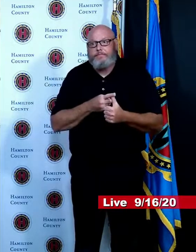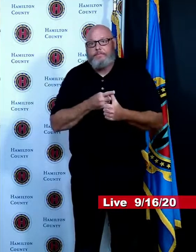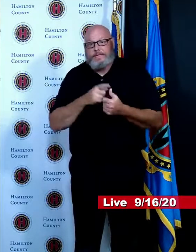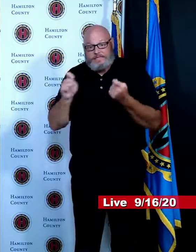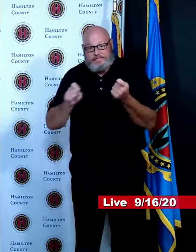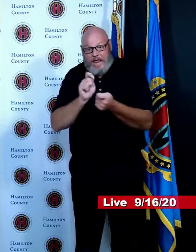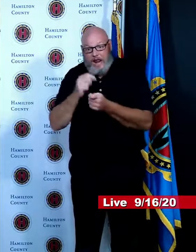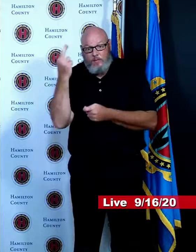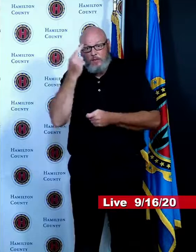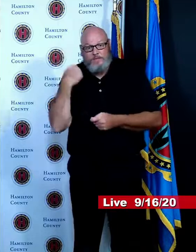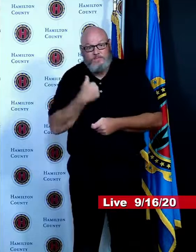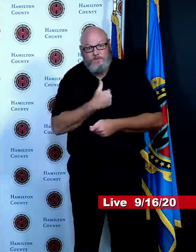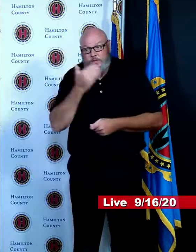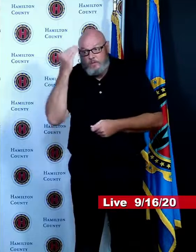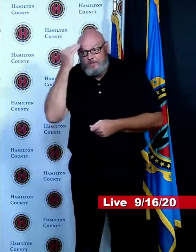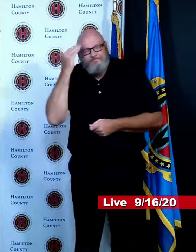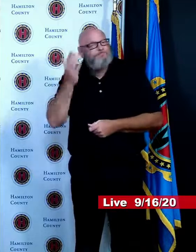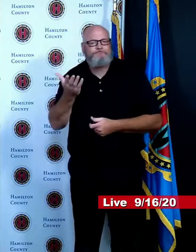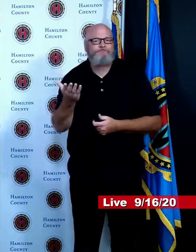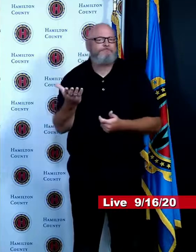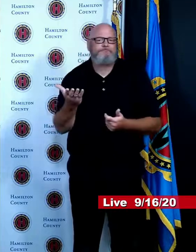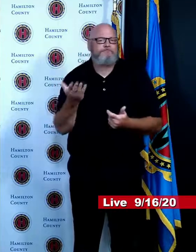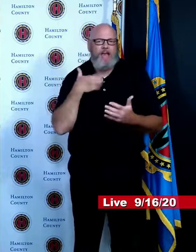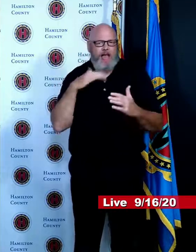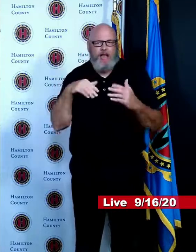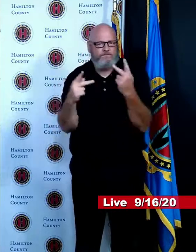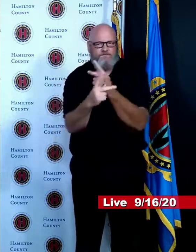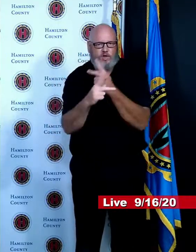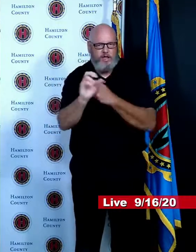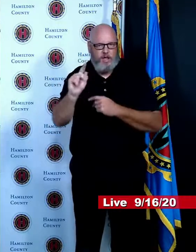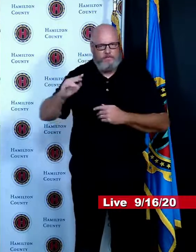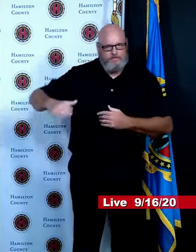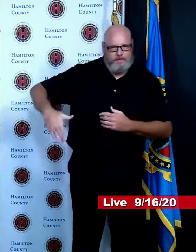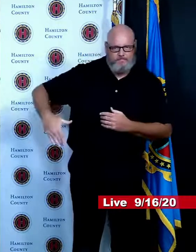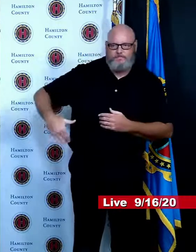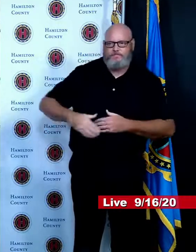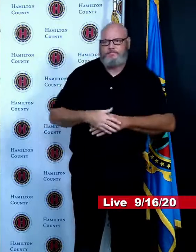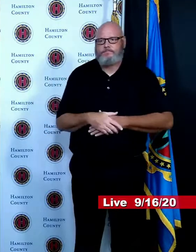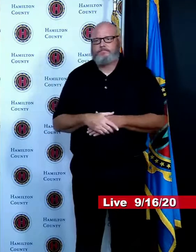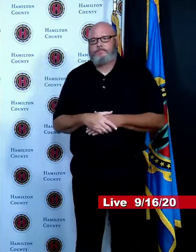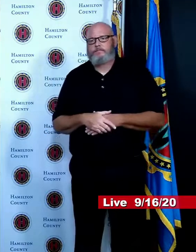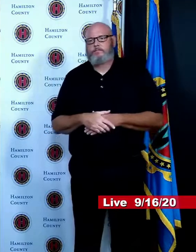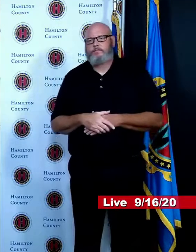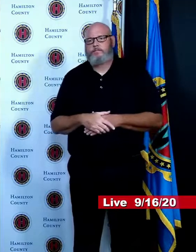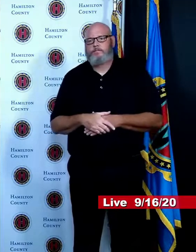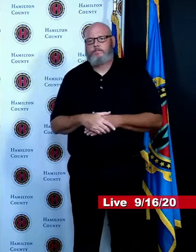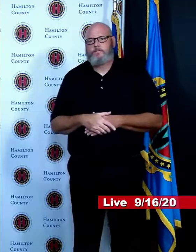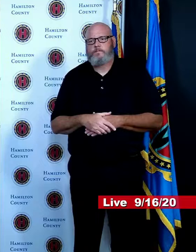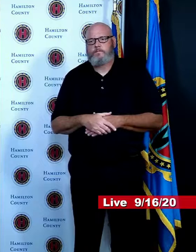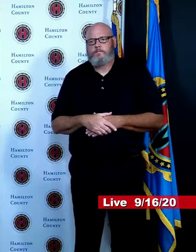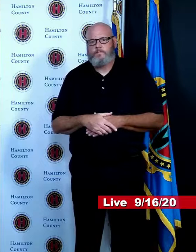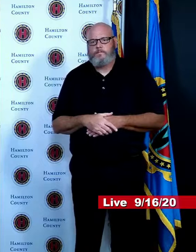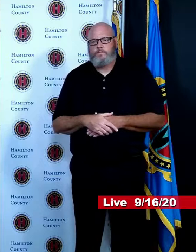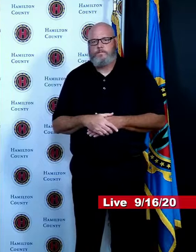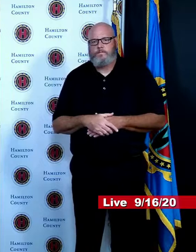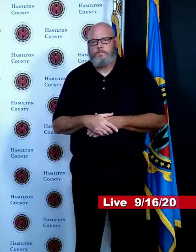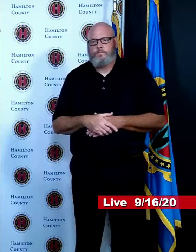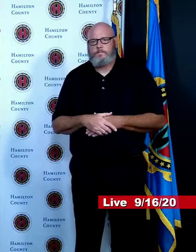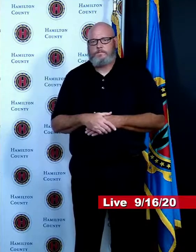the typical variation around a new average and so we continue to follow that our next line you see the reproductive